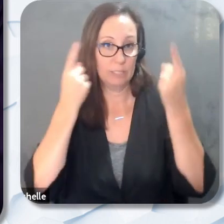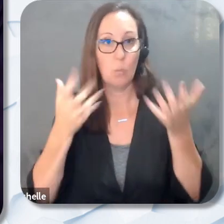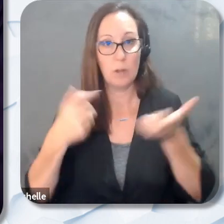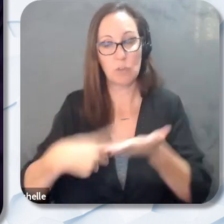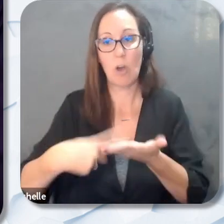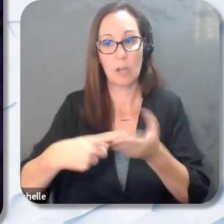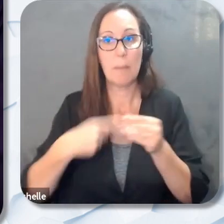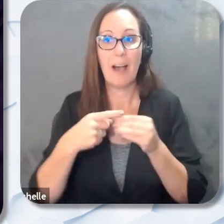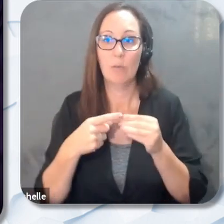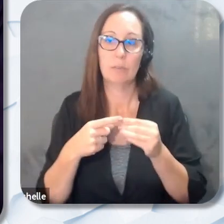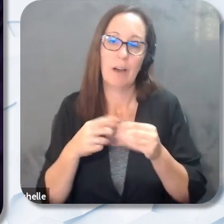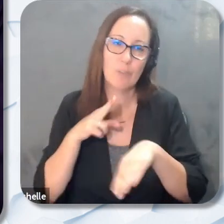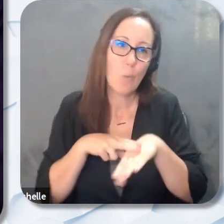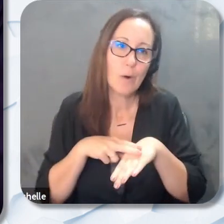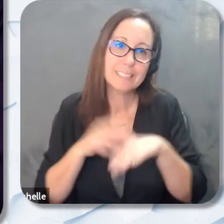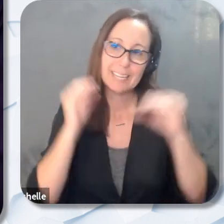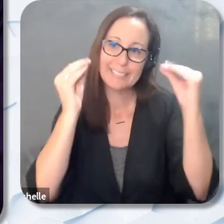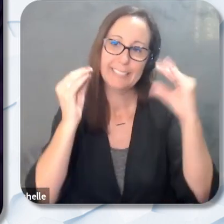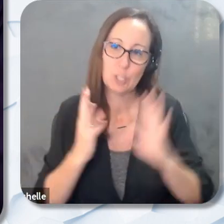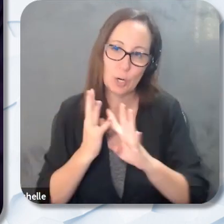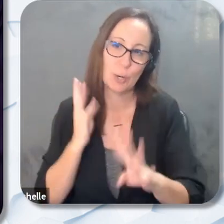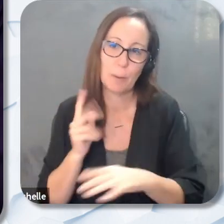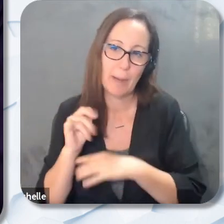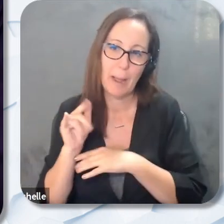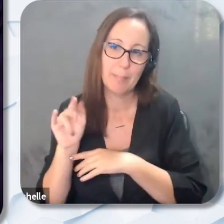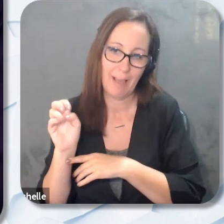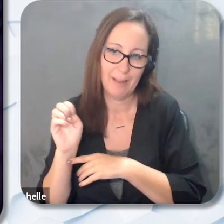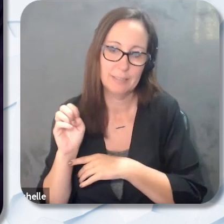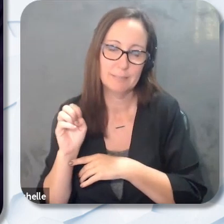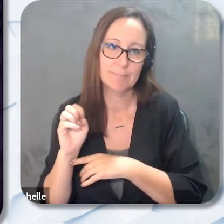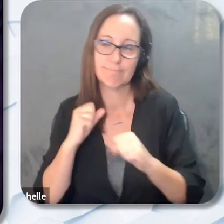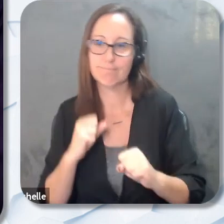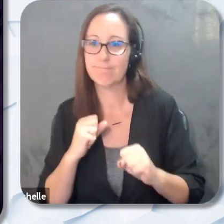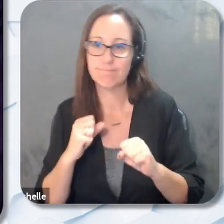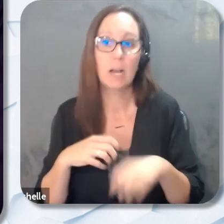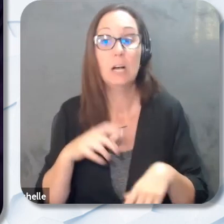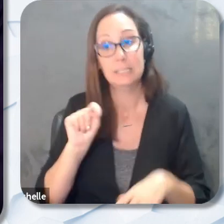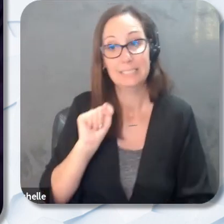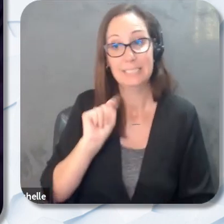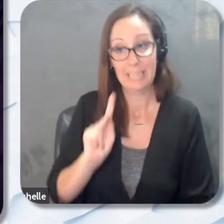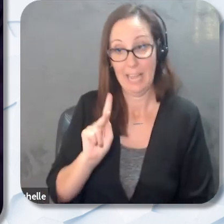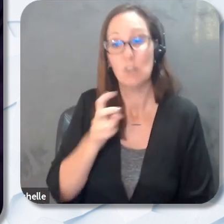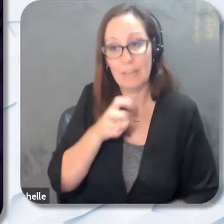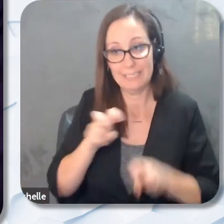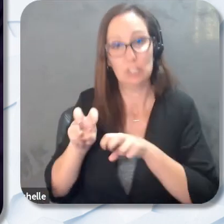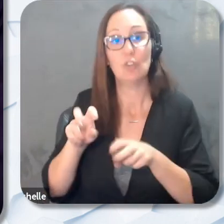today is obviously building a teacher pipeline and so tk transitional kindergarten is going to be.